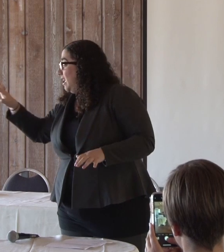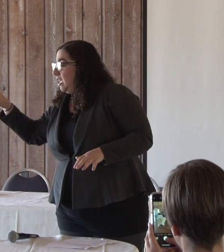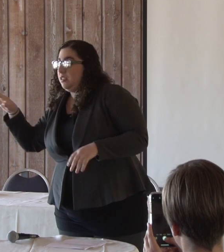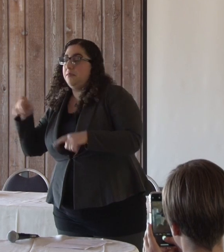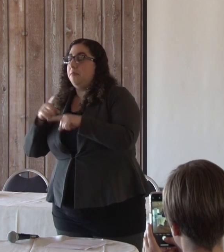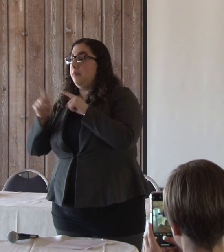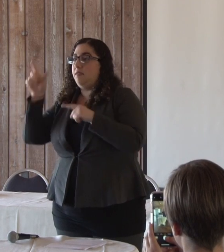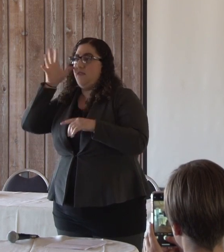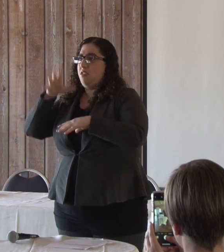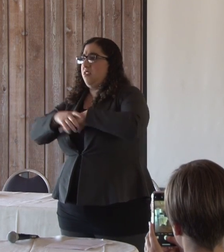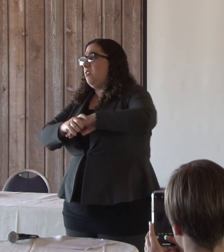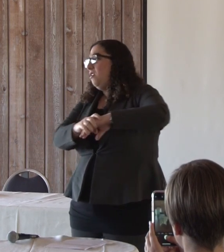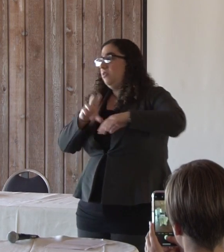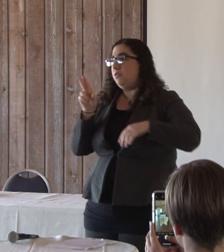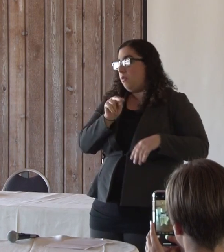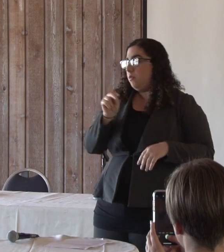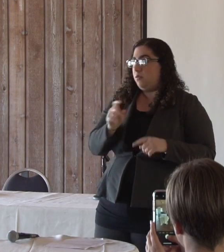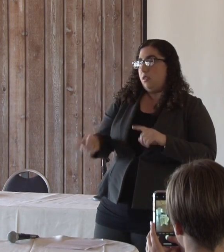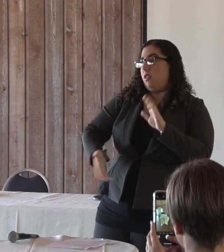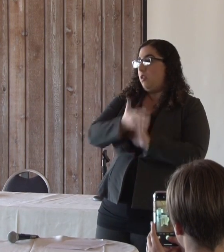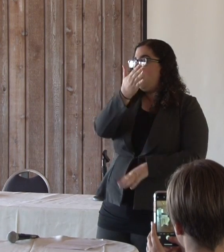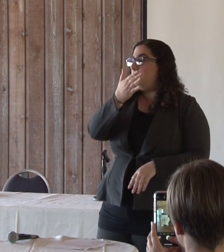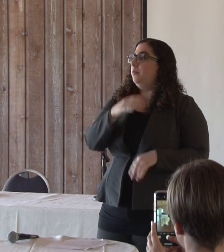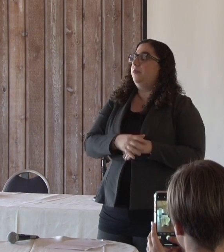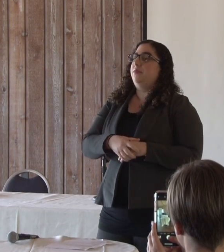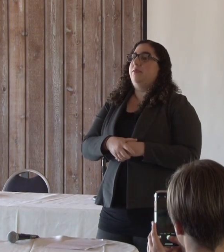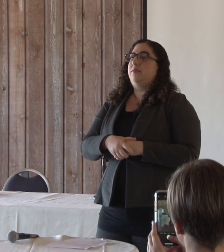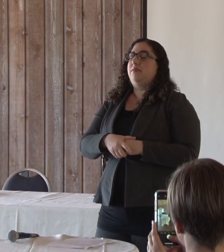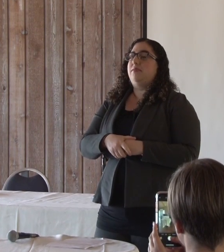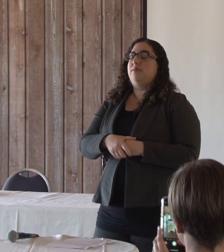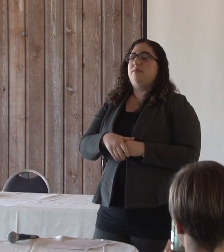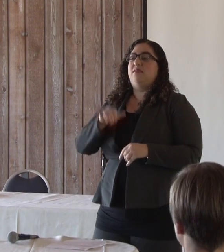As he got outside the street. The little girl was trying to grab him but